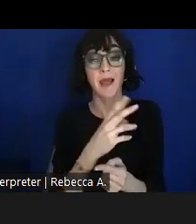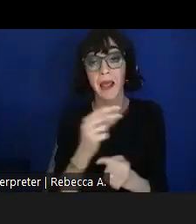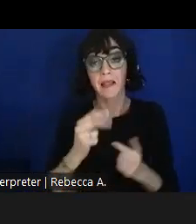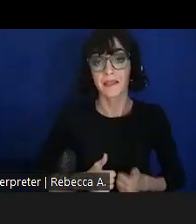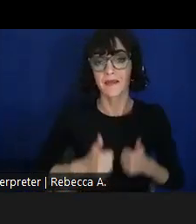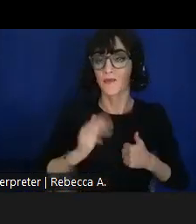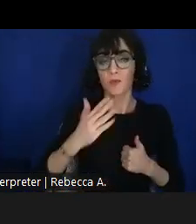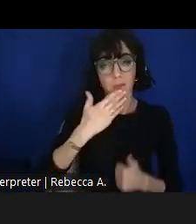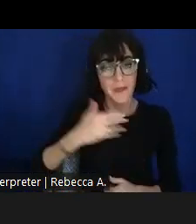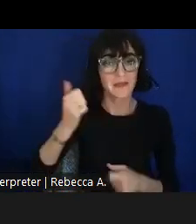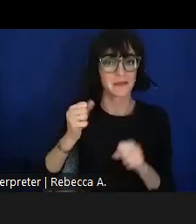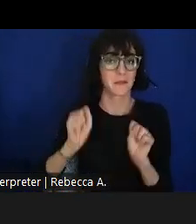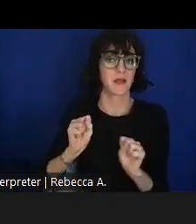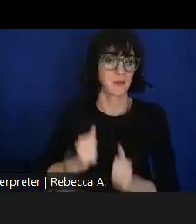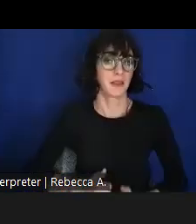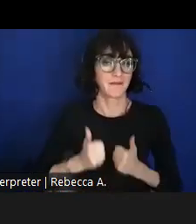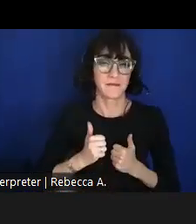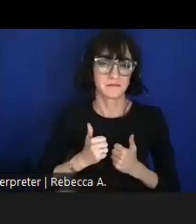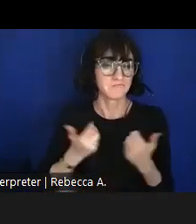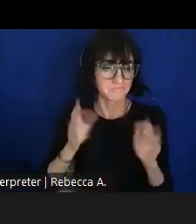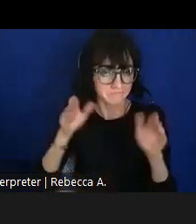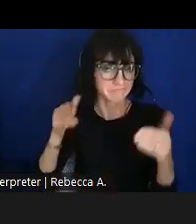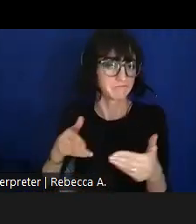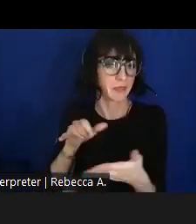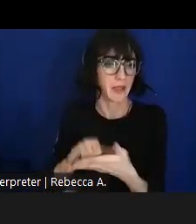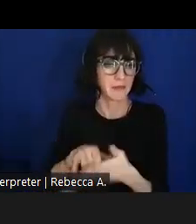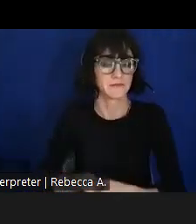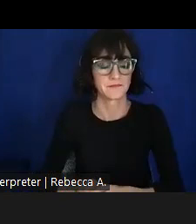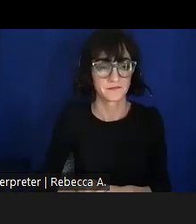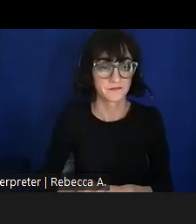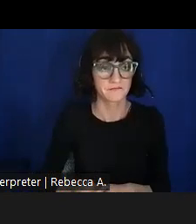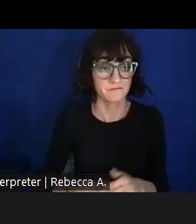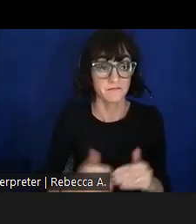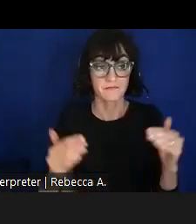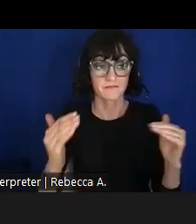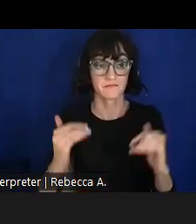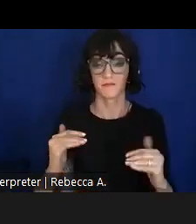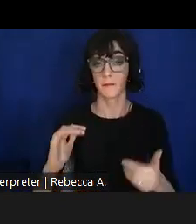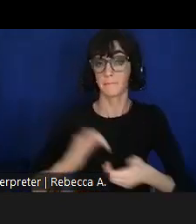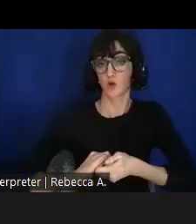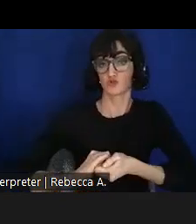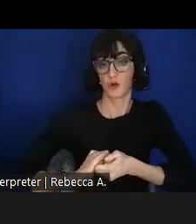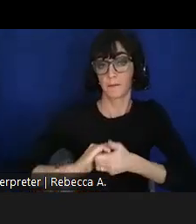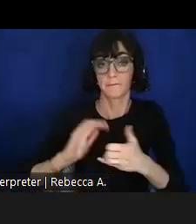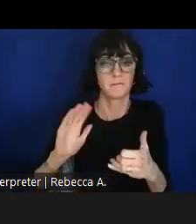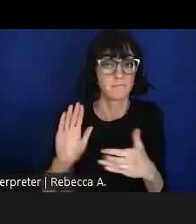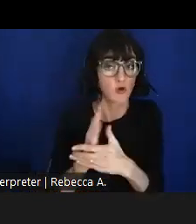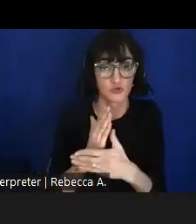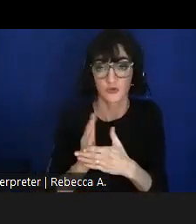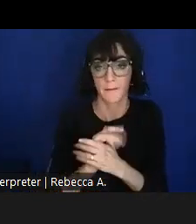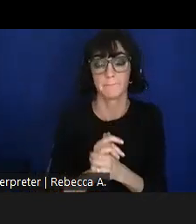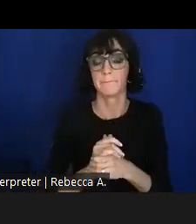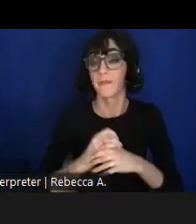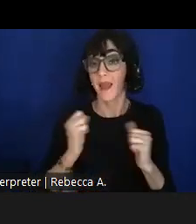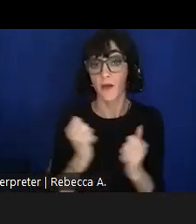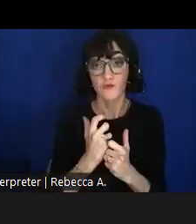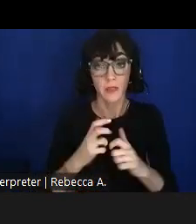partnership that everything we do is done in partnership with the person whose life